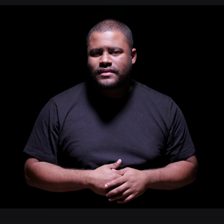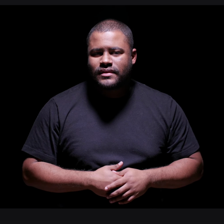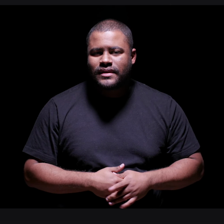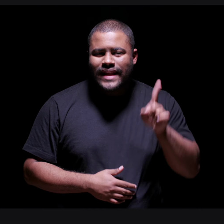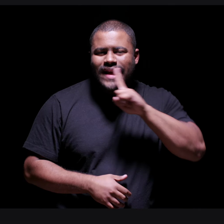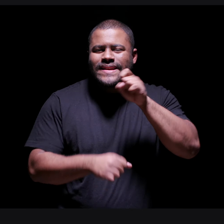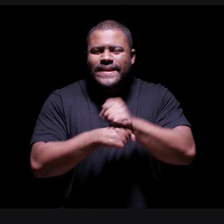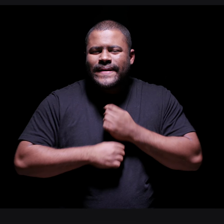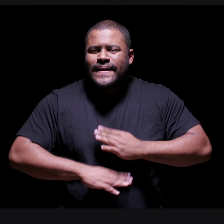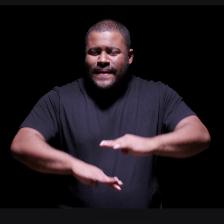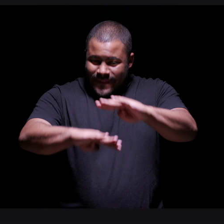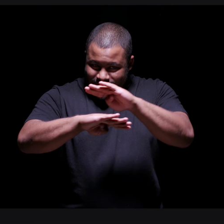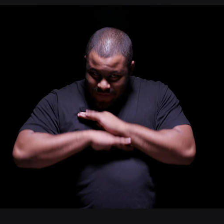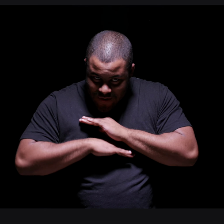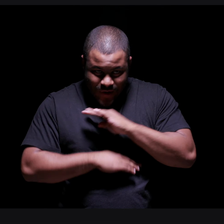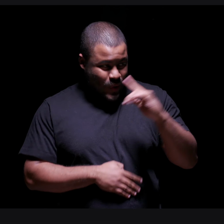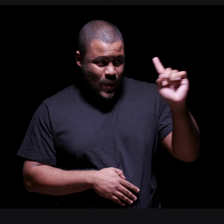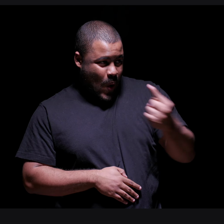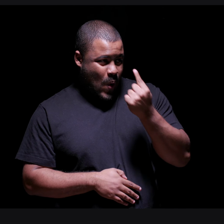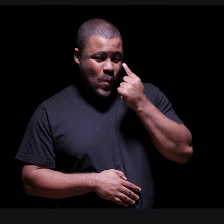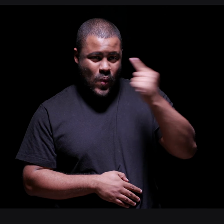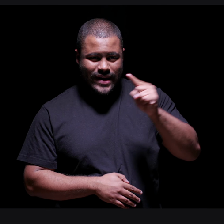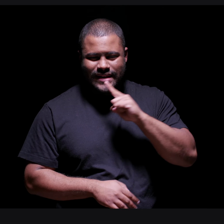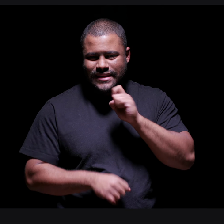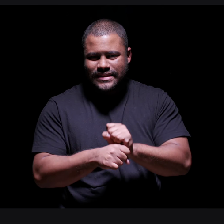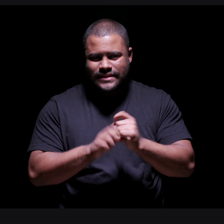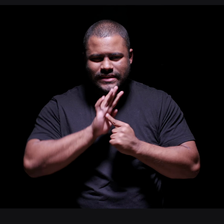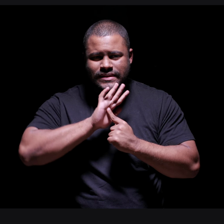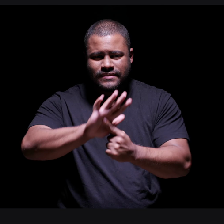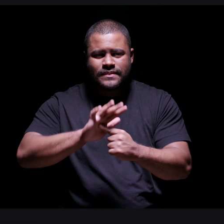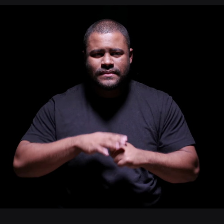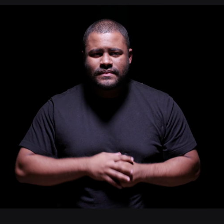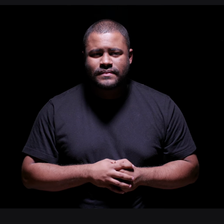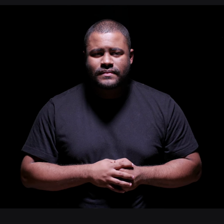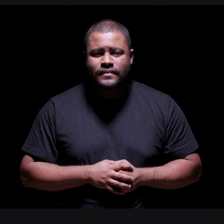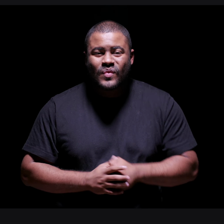would fulfill that of which animals were only a symbol.